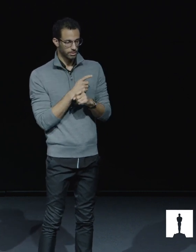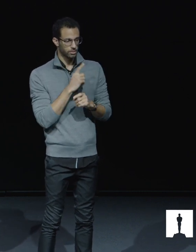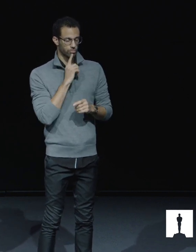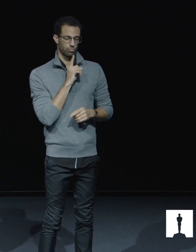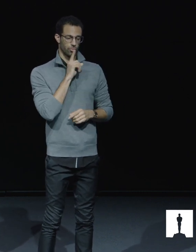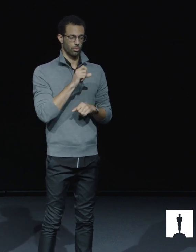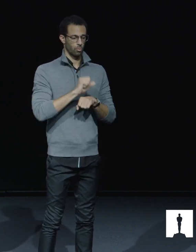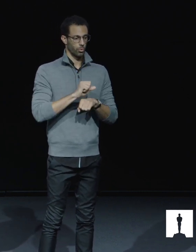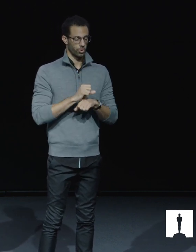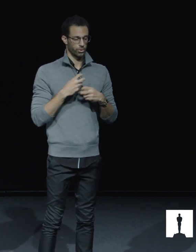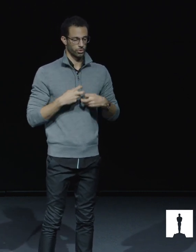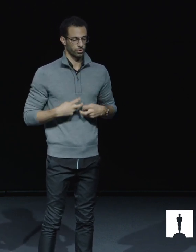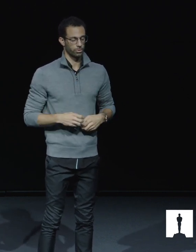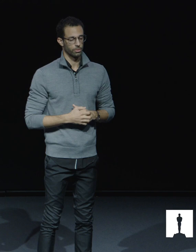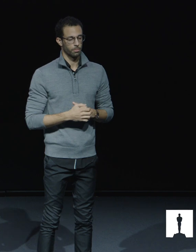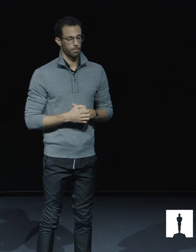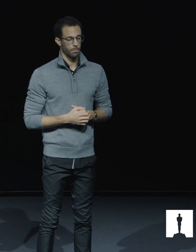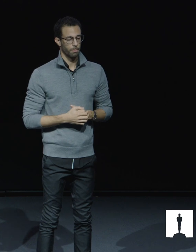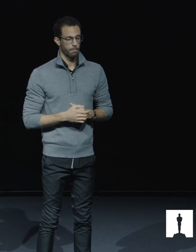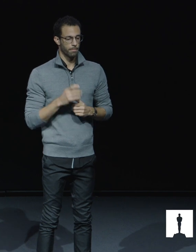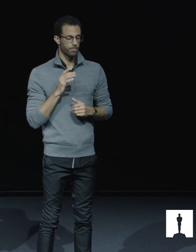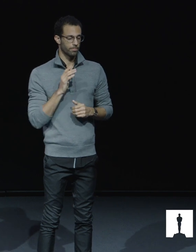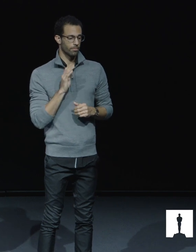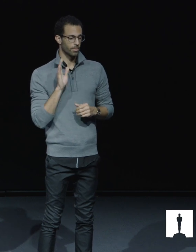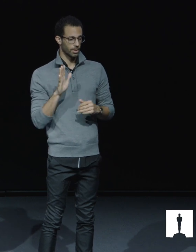Baldwin's insistence on the ideological textures of cinema is strikingly evident in the book's